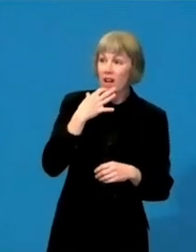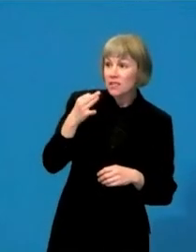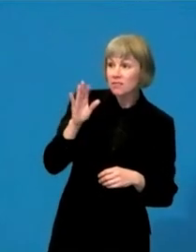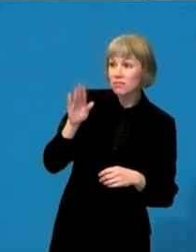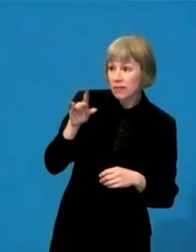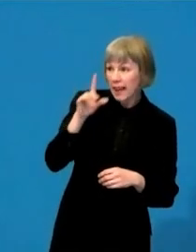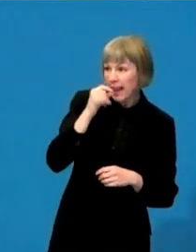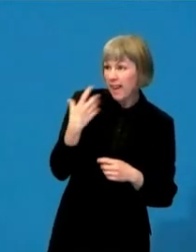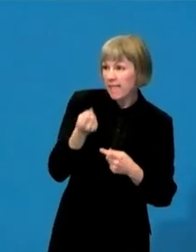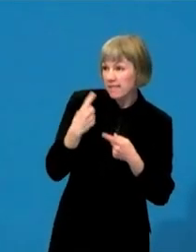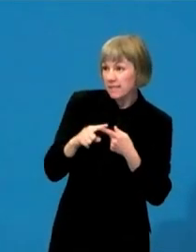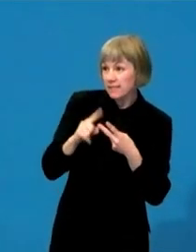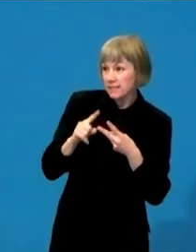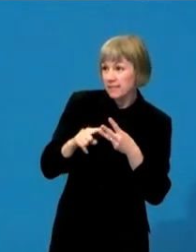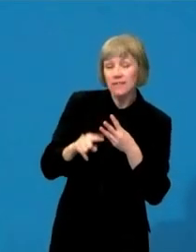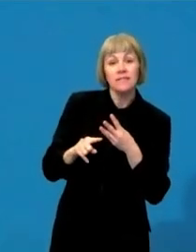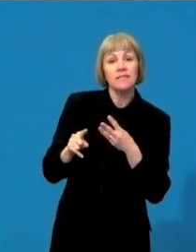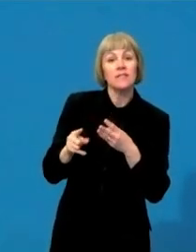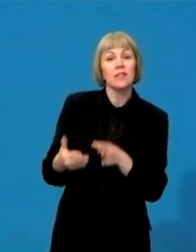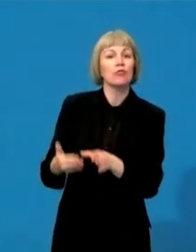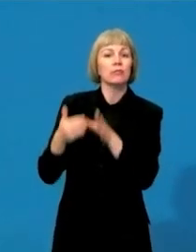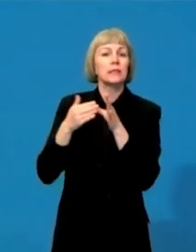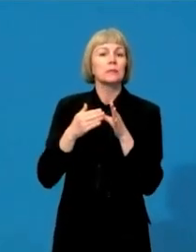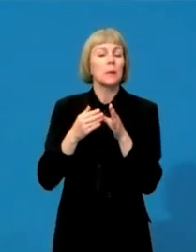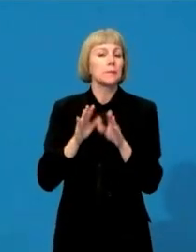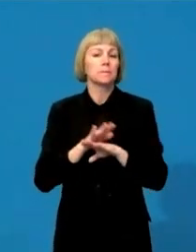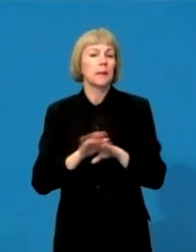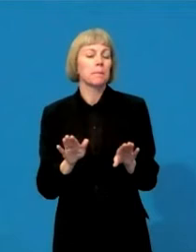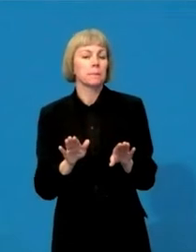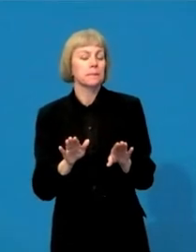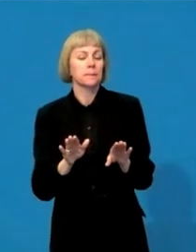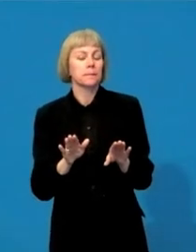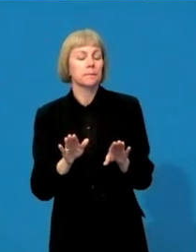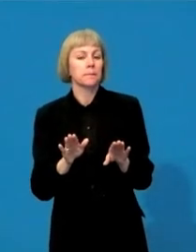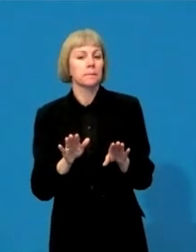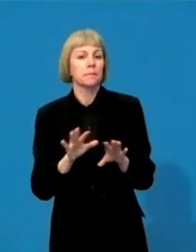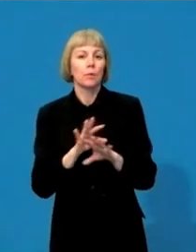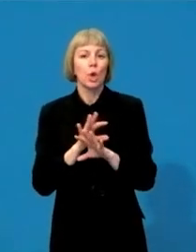and they've responded to me saying that does not cover - or that does not come under this